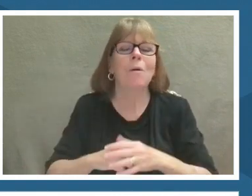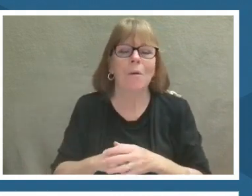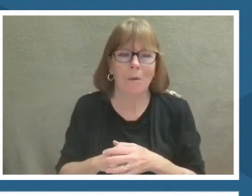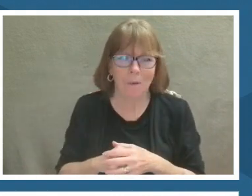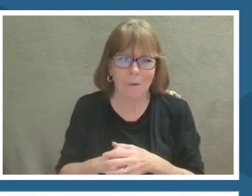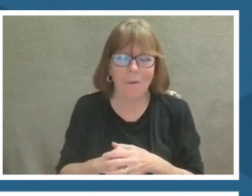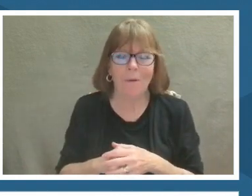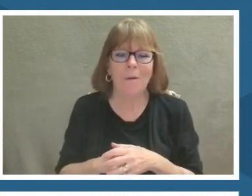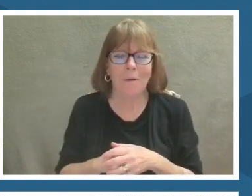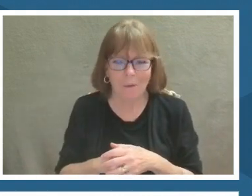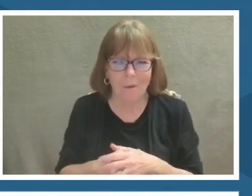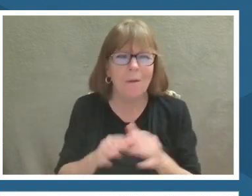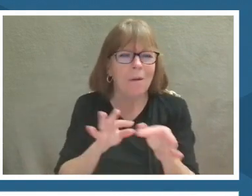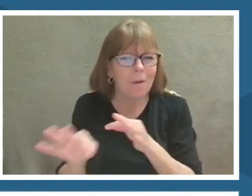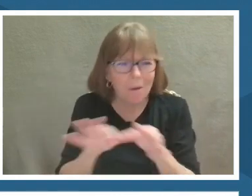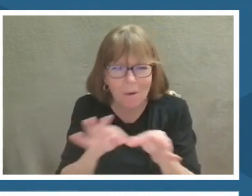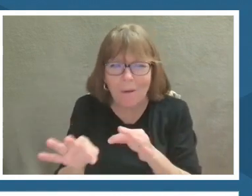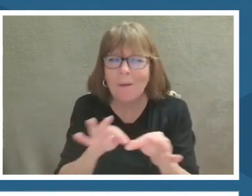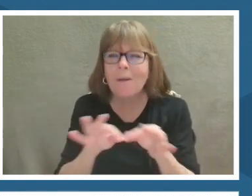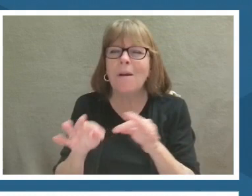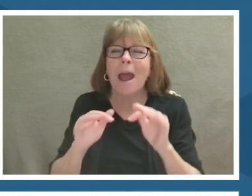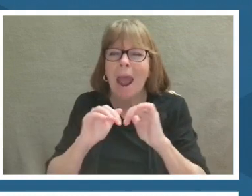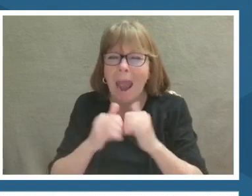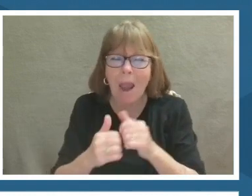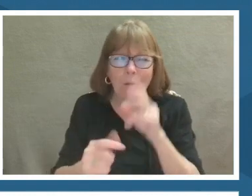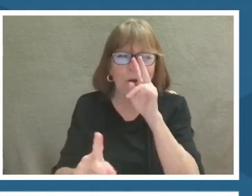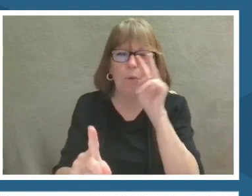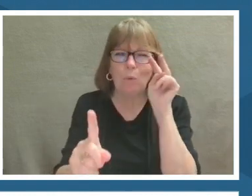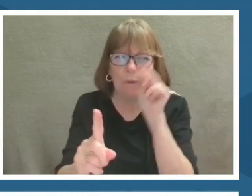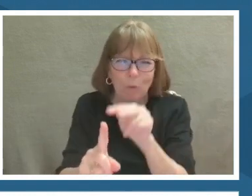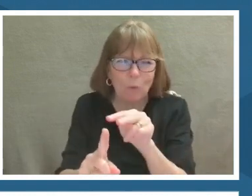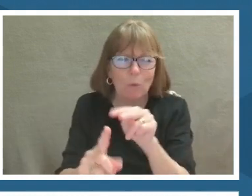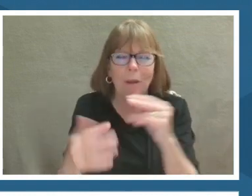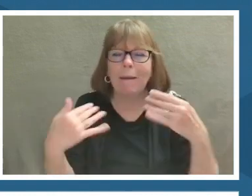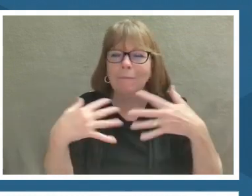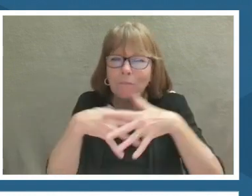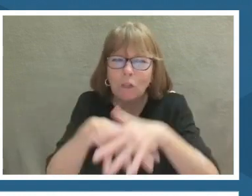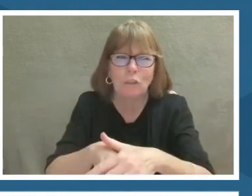of how you view convergence education